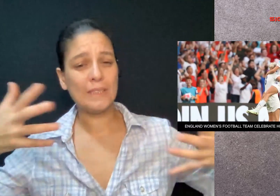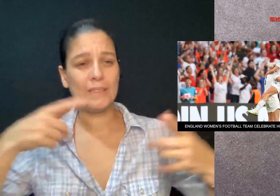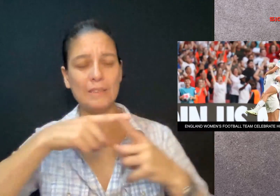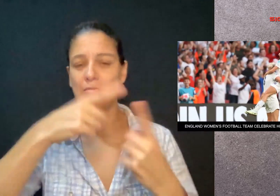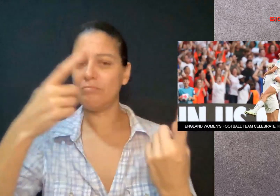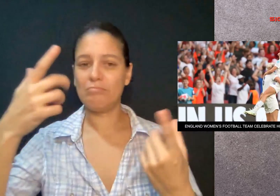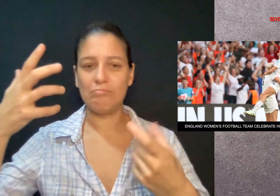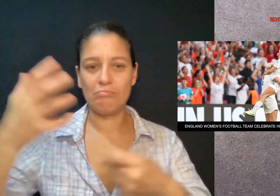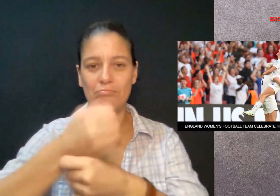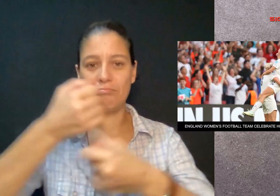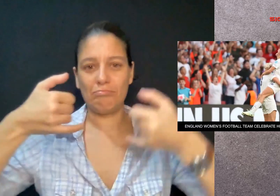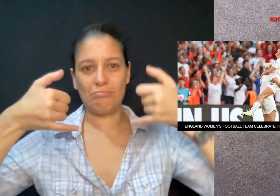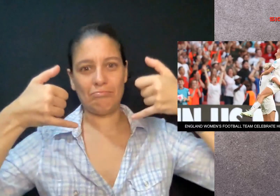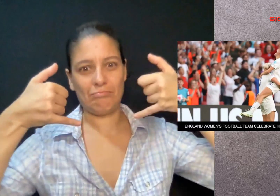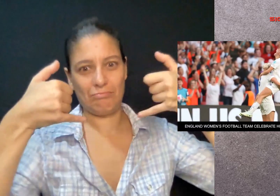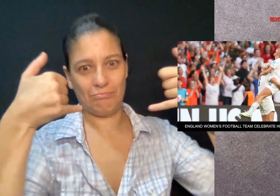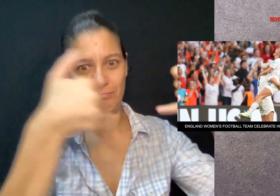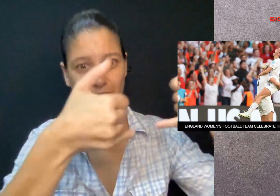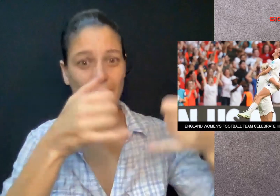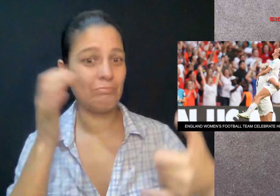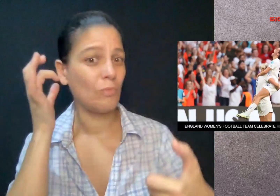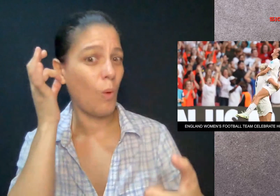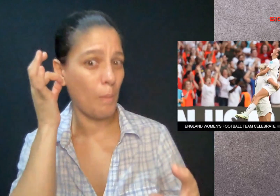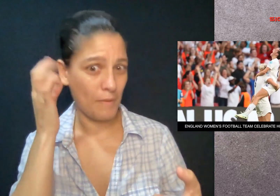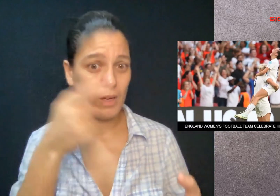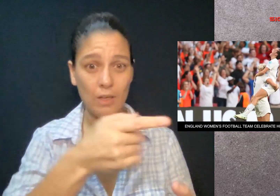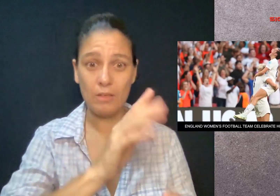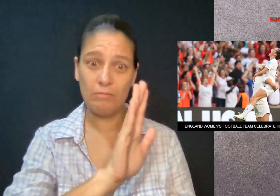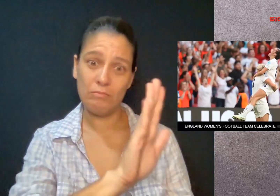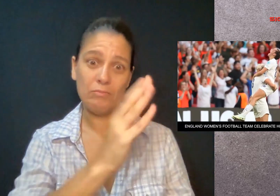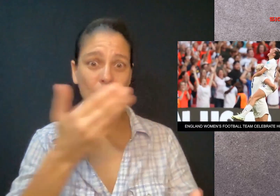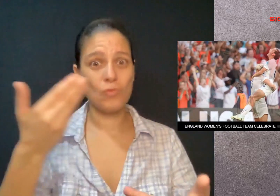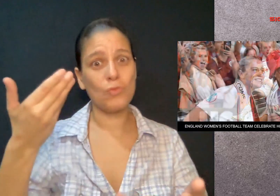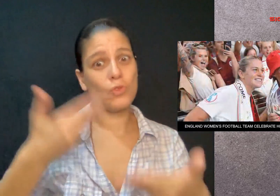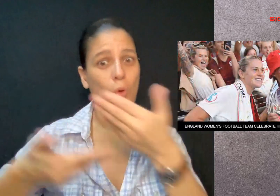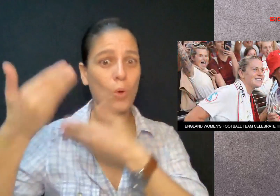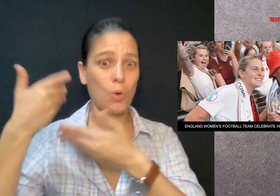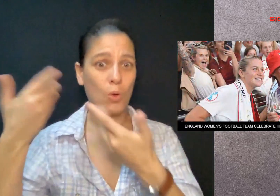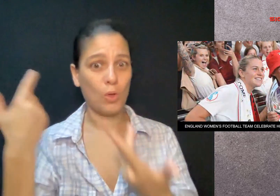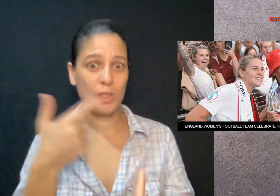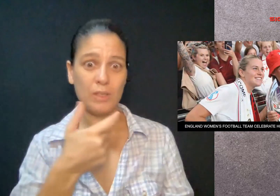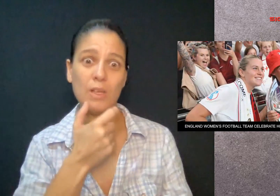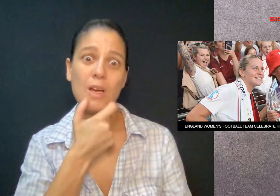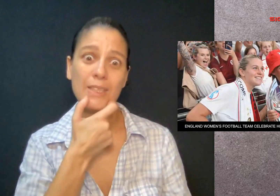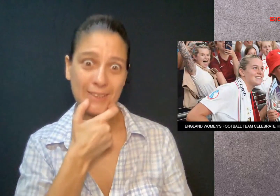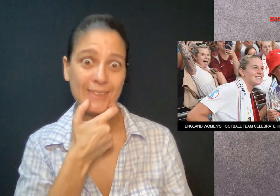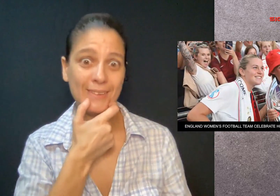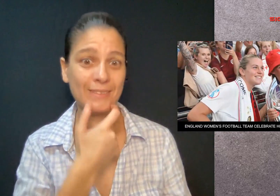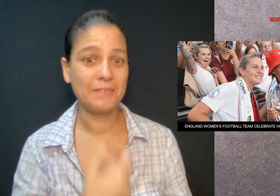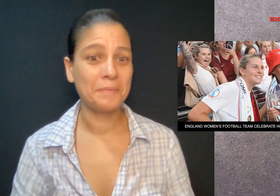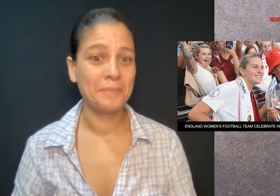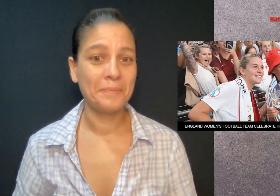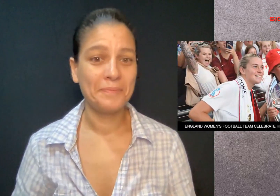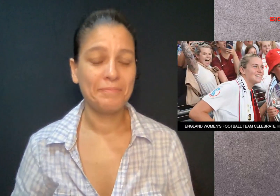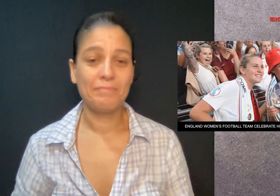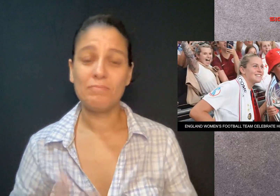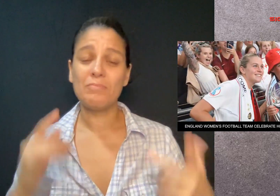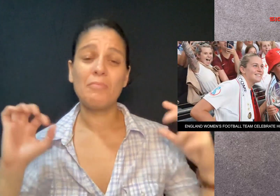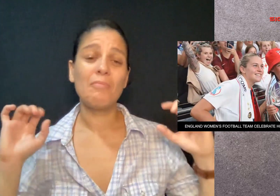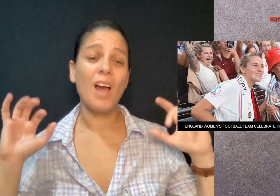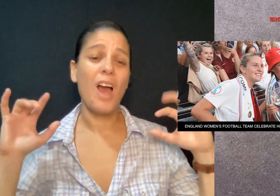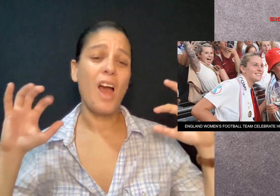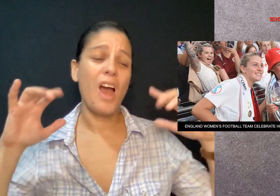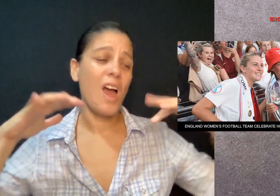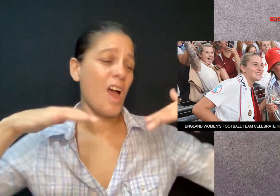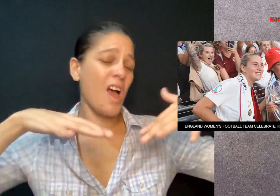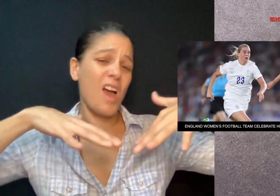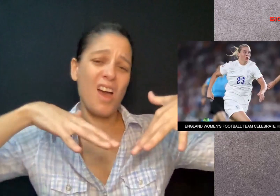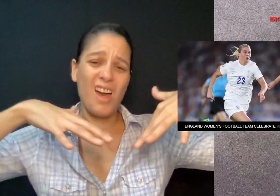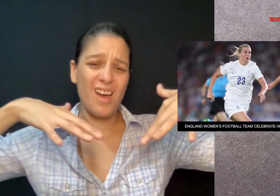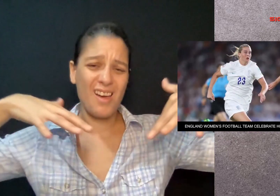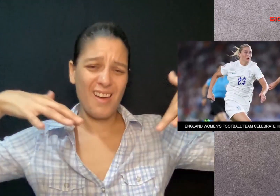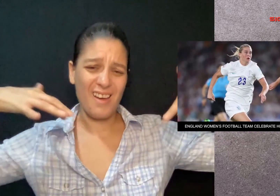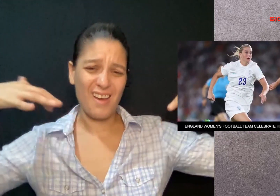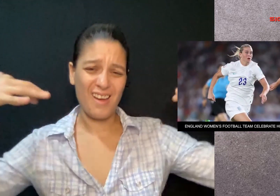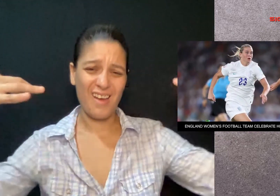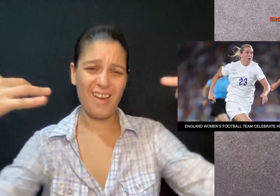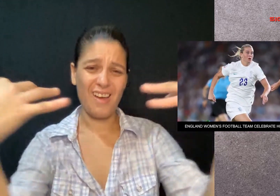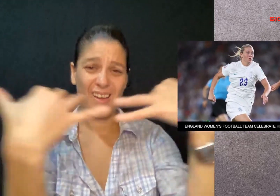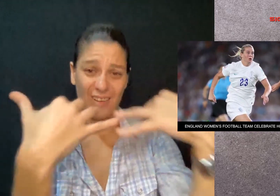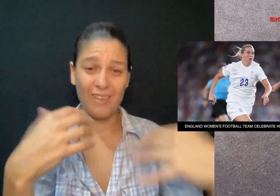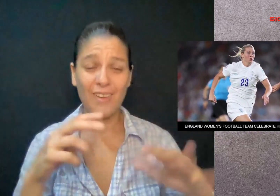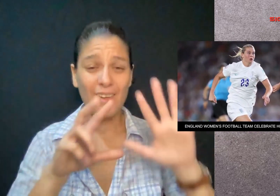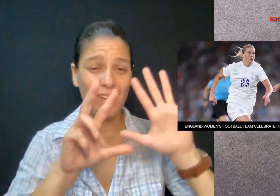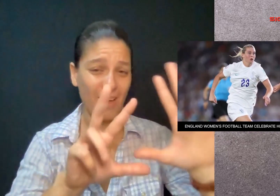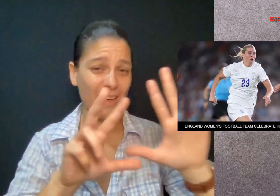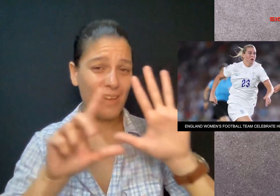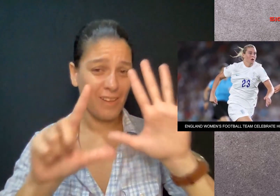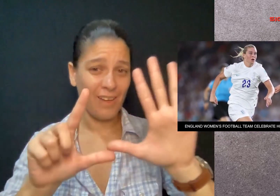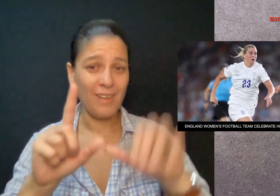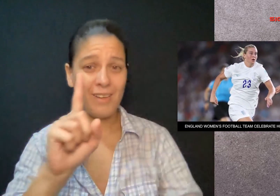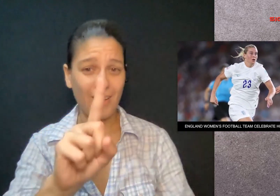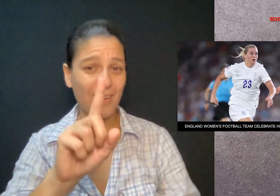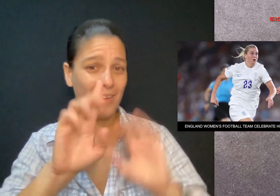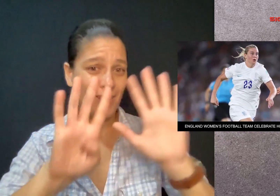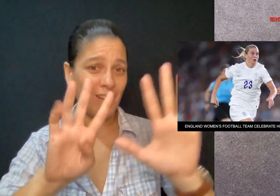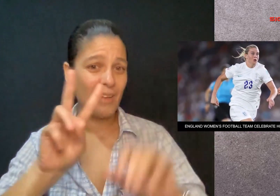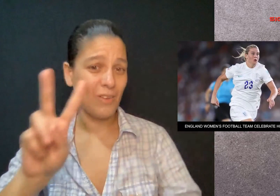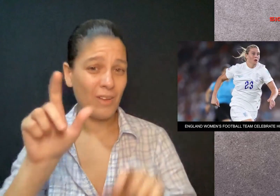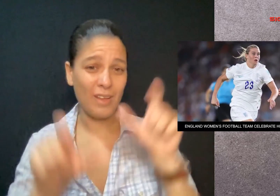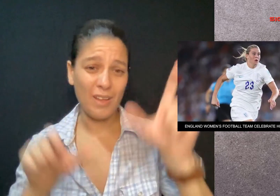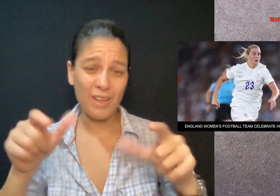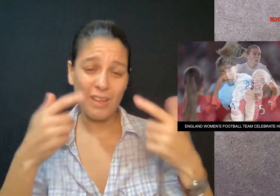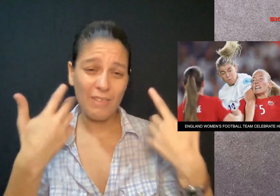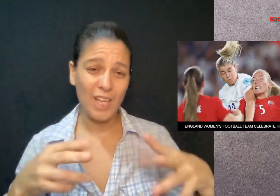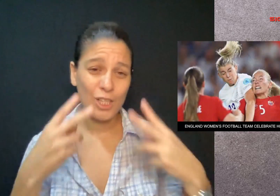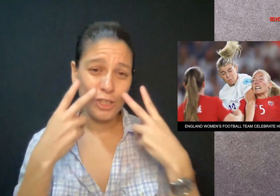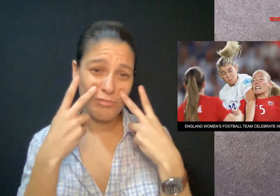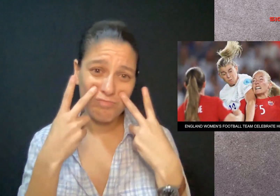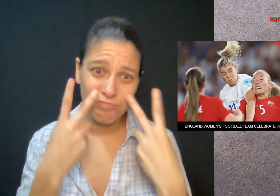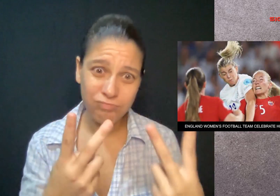it was the first major women's championship in England history a record crowd of 87,192